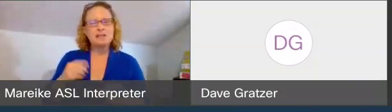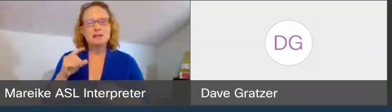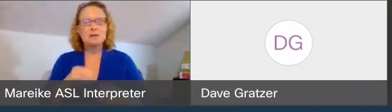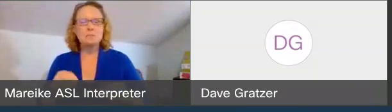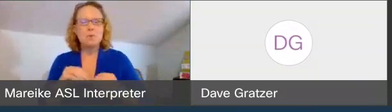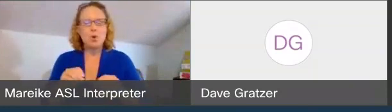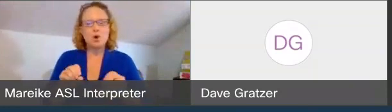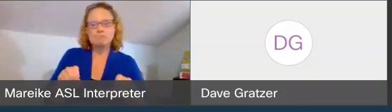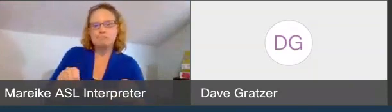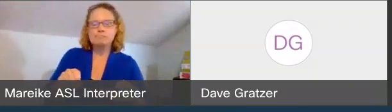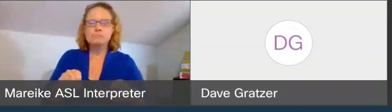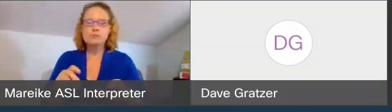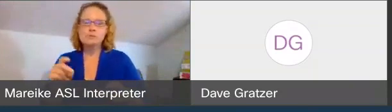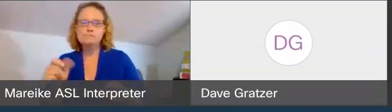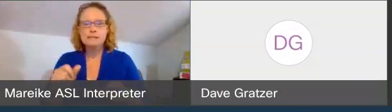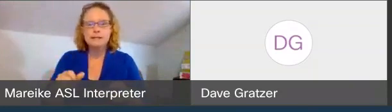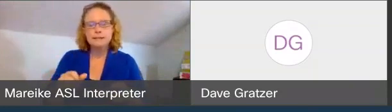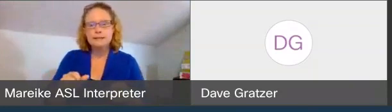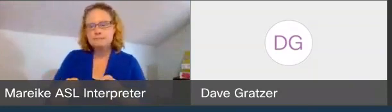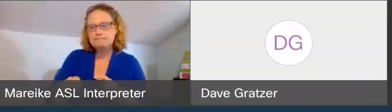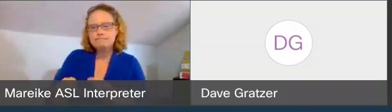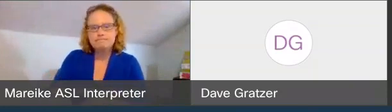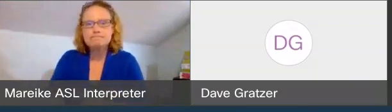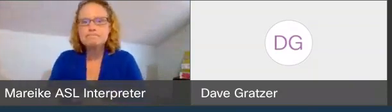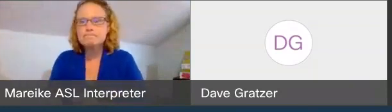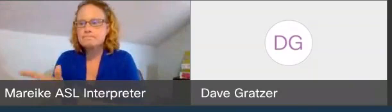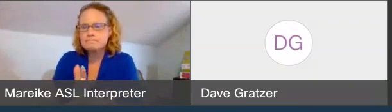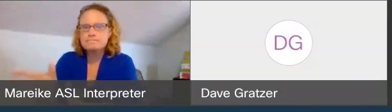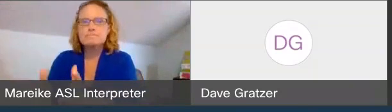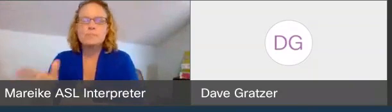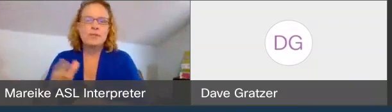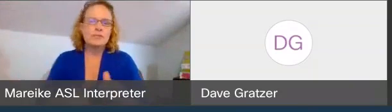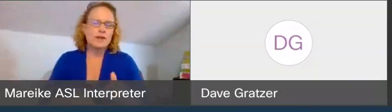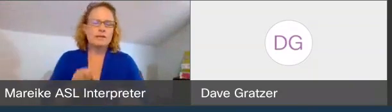for kind of an immediate crisis response than a FACT team might. So we might engage mobile